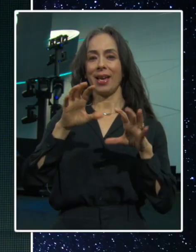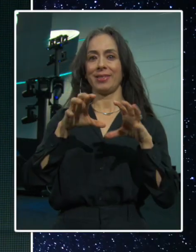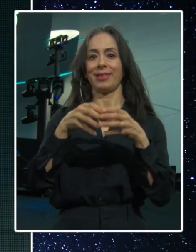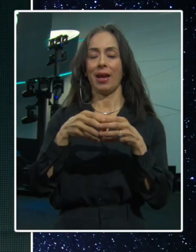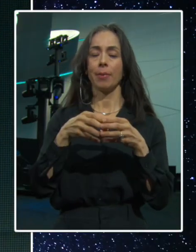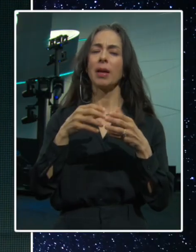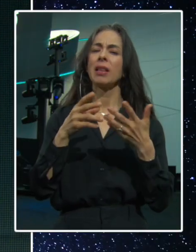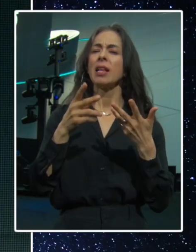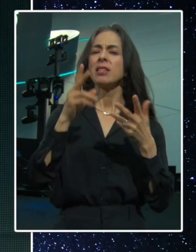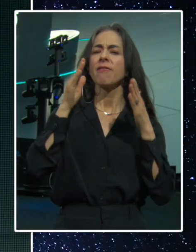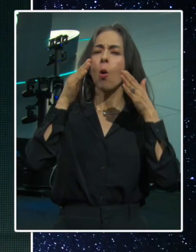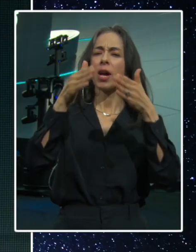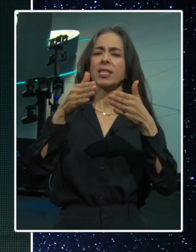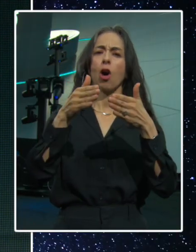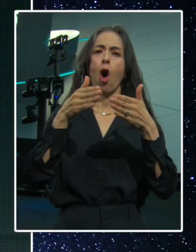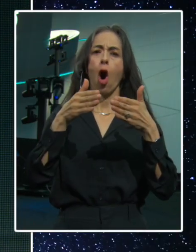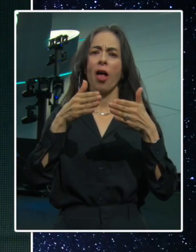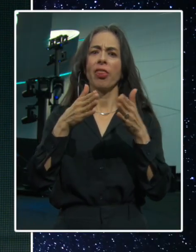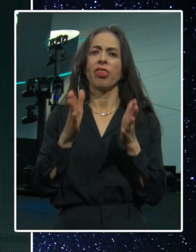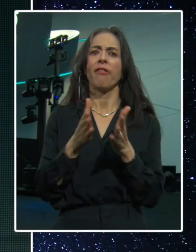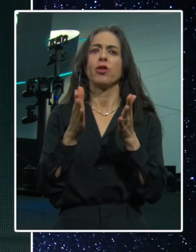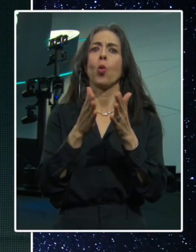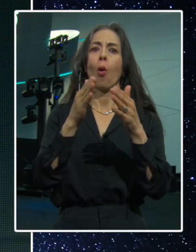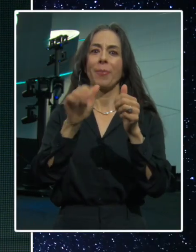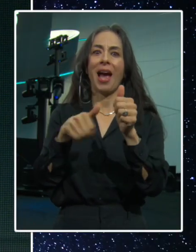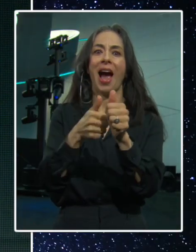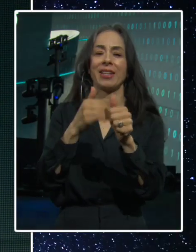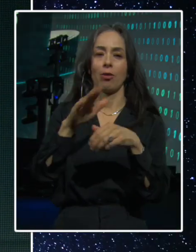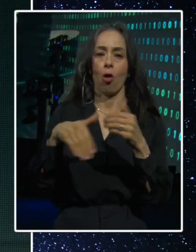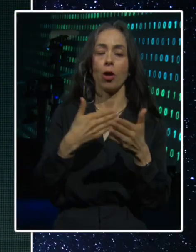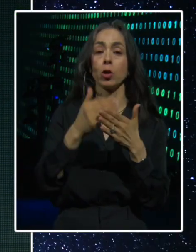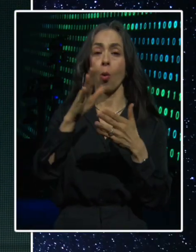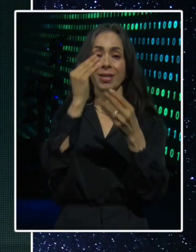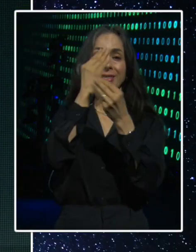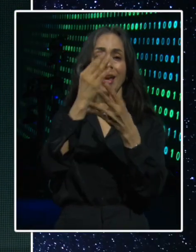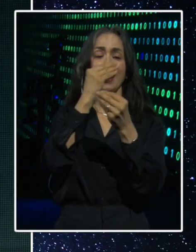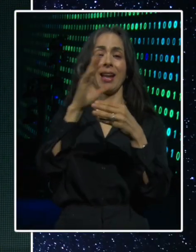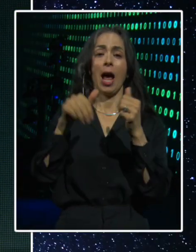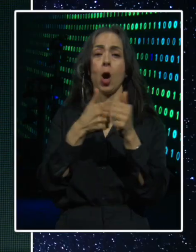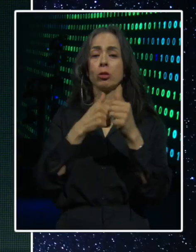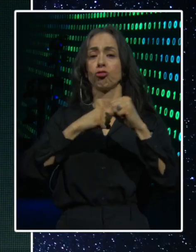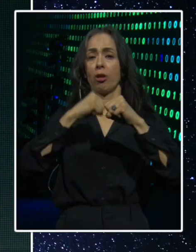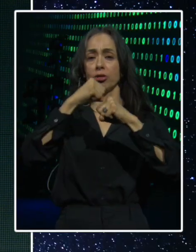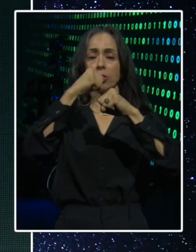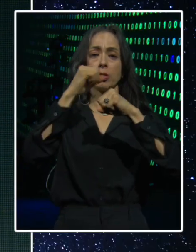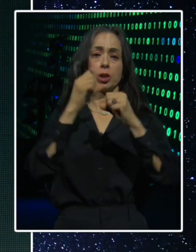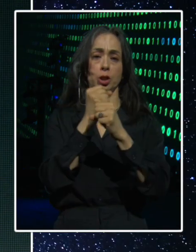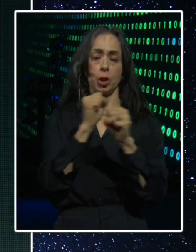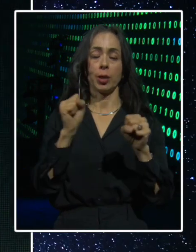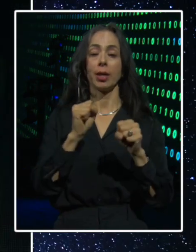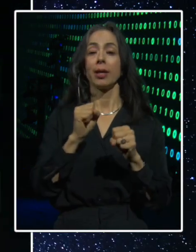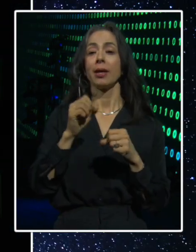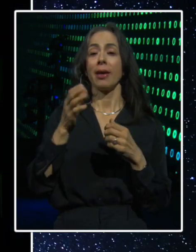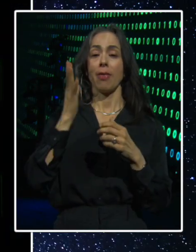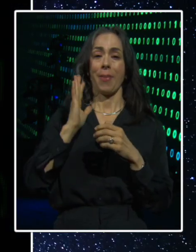Now let's focus on the fuel behind it all, your data and how you store structure and secure it.